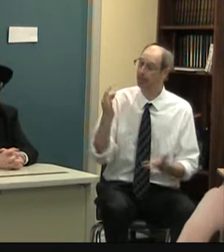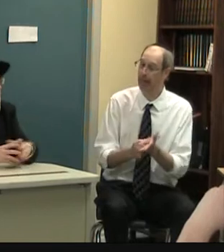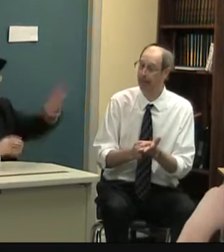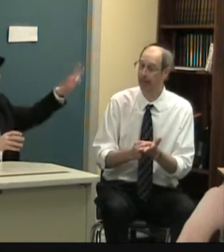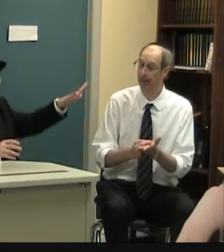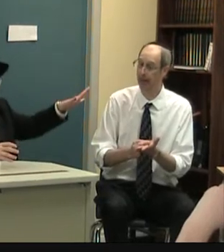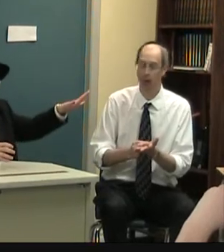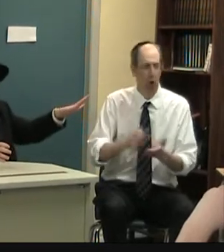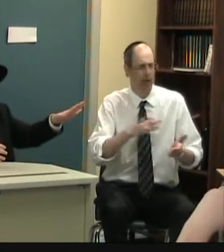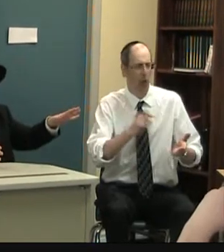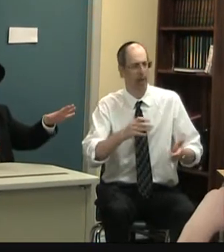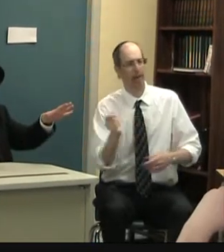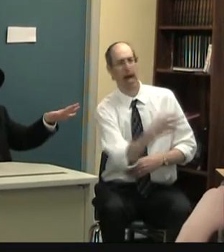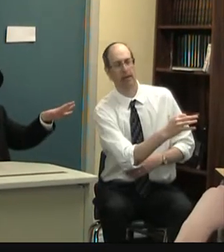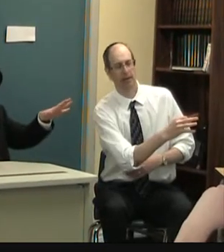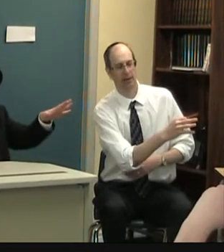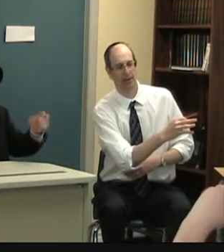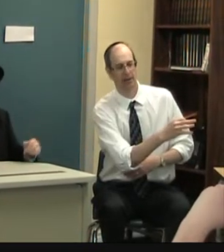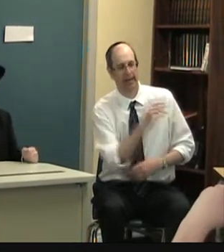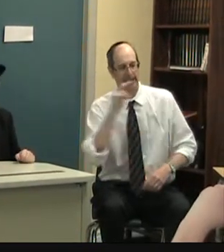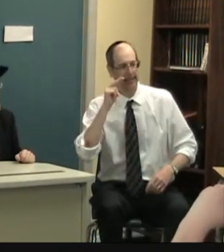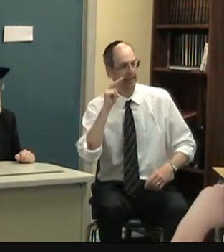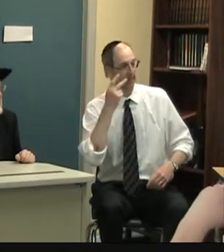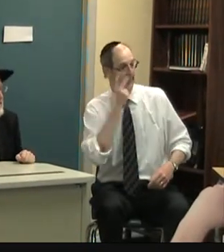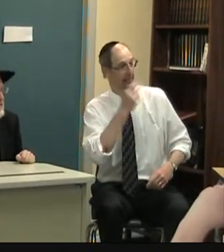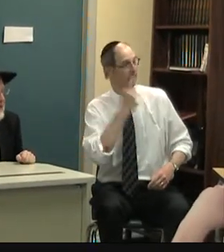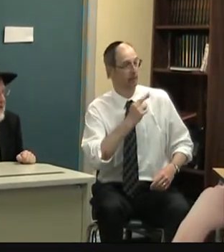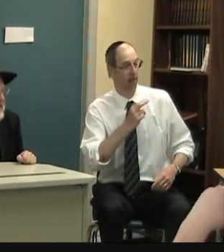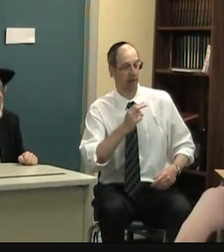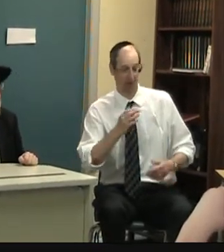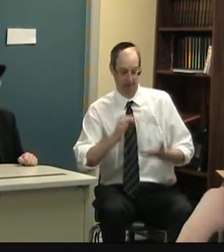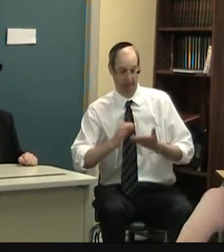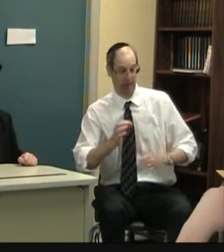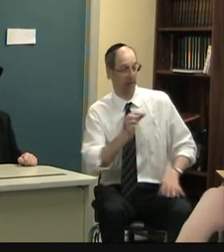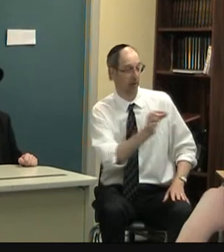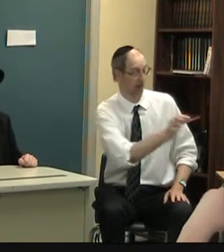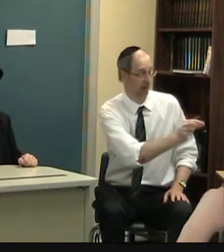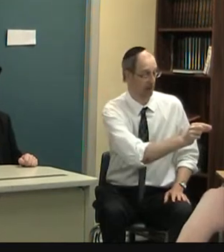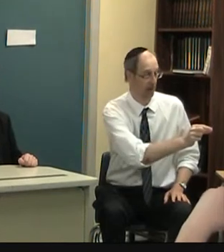ok I'll give the money back and he turns to this custome tries to give the ruble back and the fuss it goes ahead he pulls